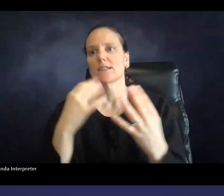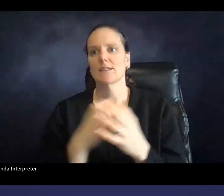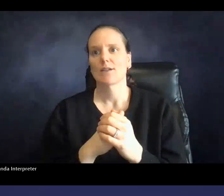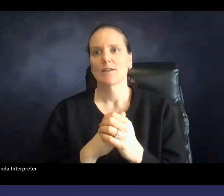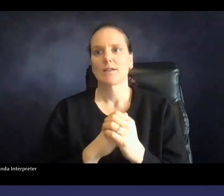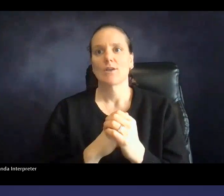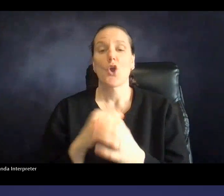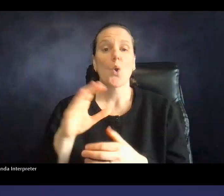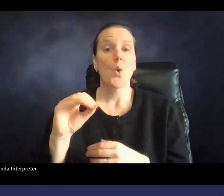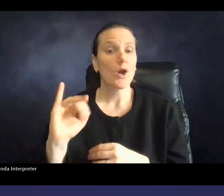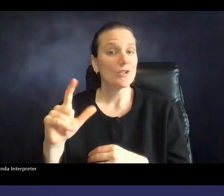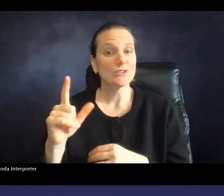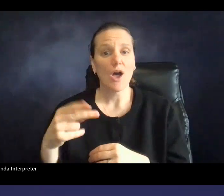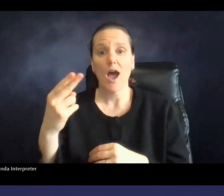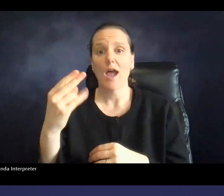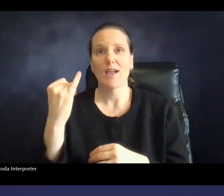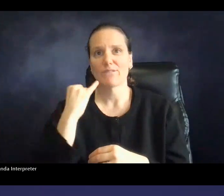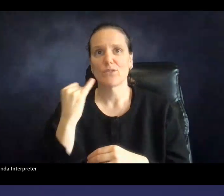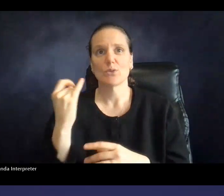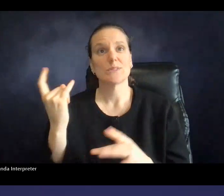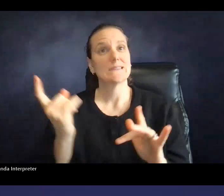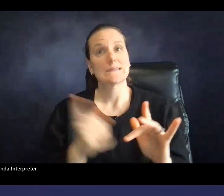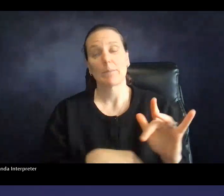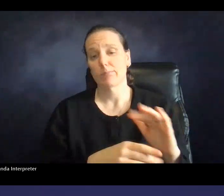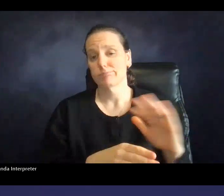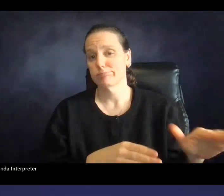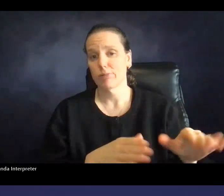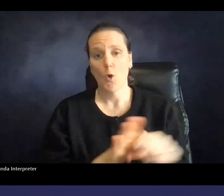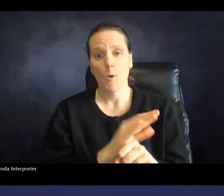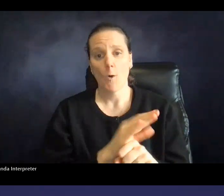So if you're skipping over a whole foods diet and, and, and I'm not saying you are by any means,